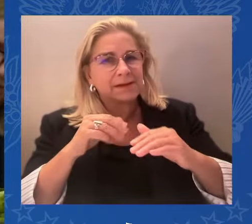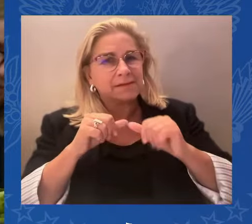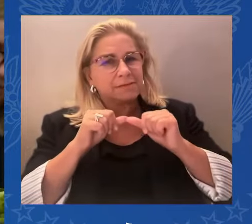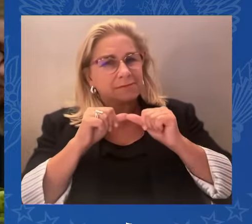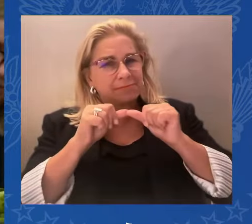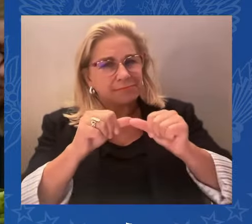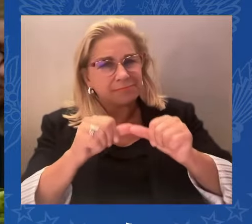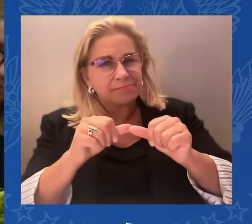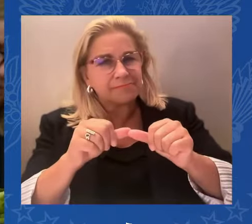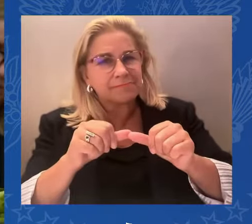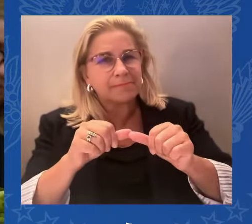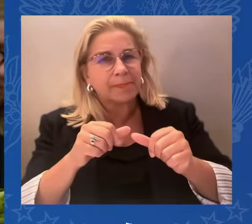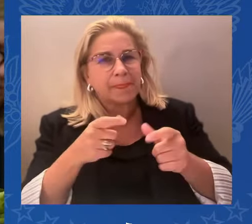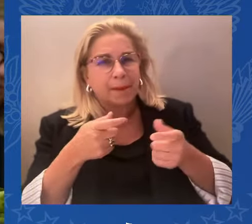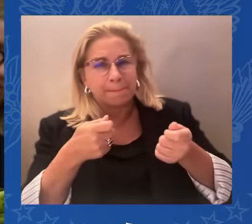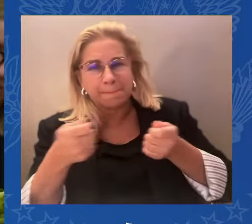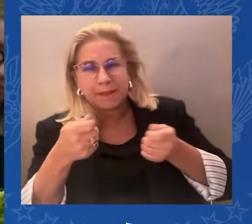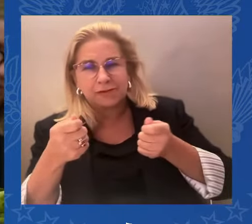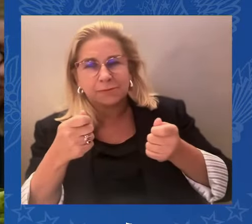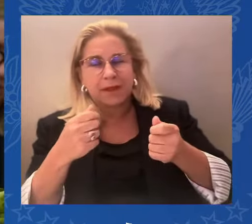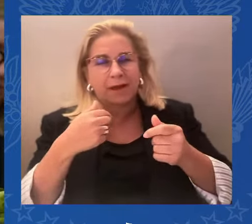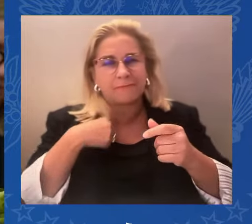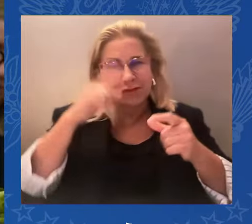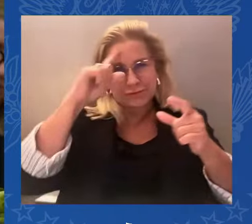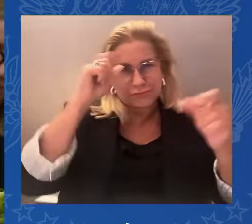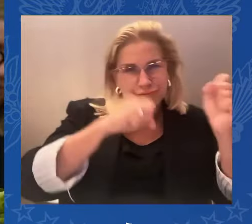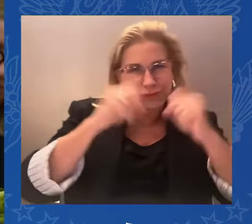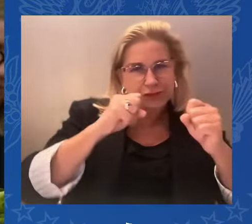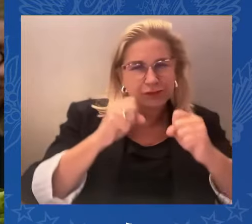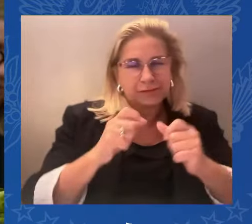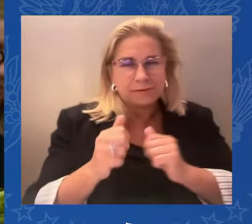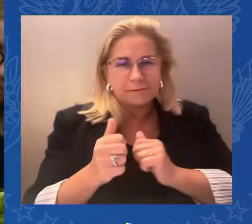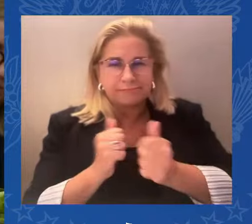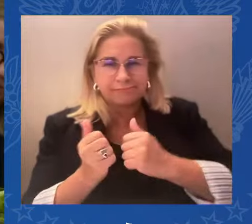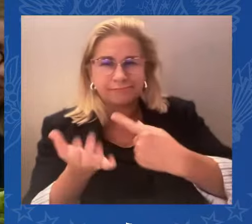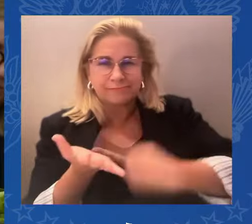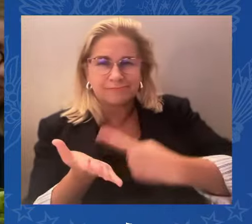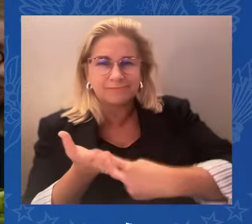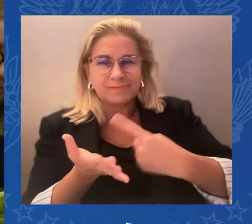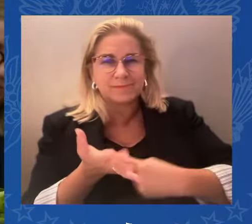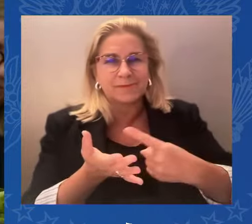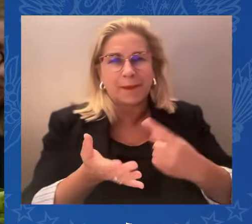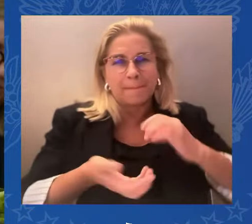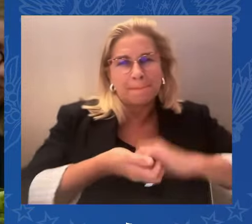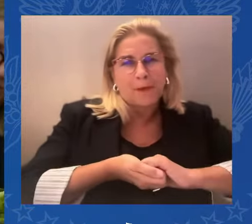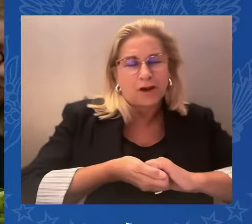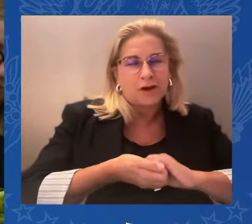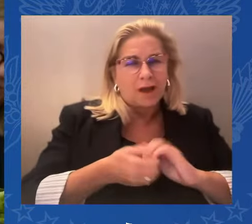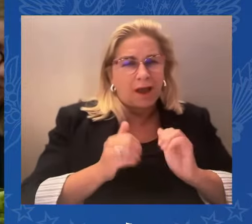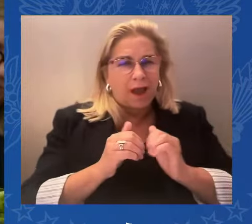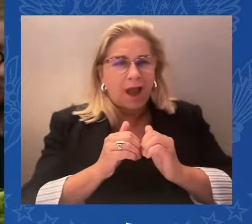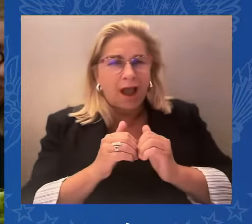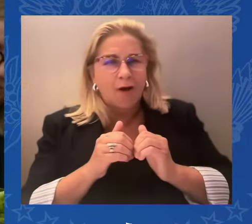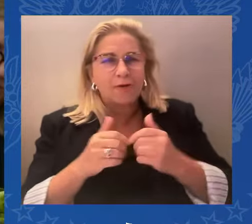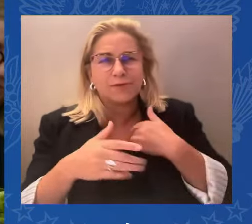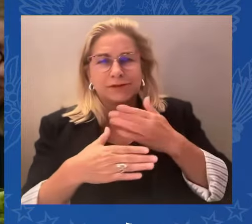providing us with an avenue to discuss shared responsibilities and goals and strengthening the enduring relationships